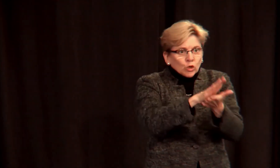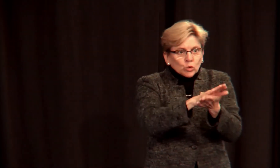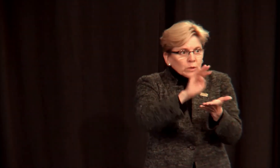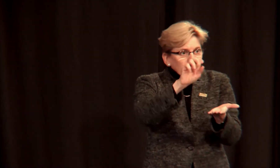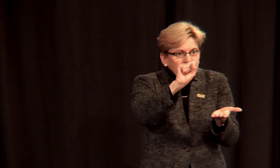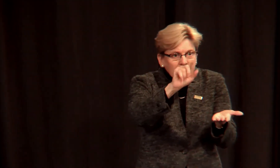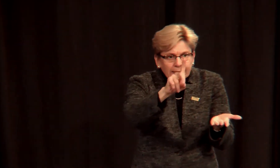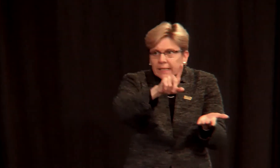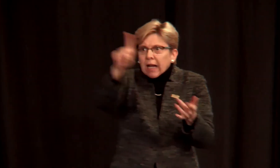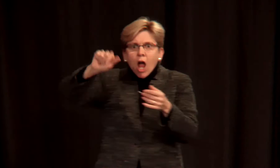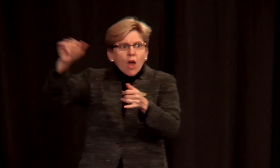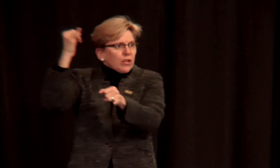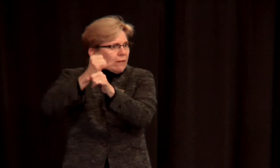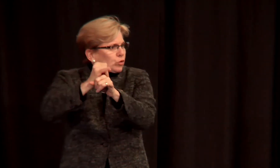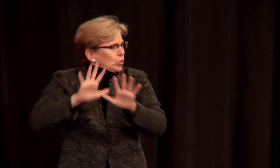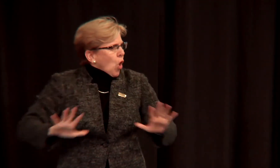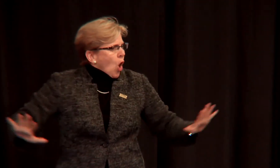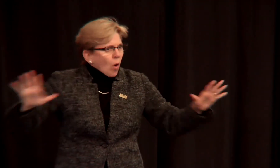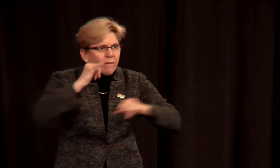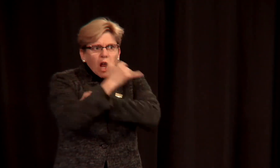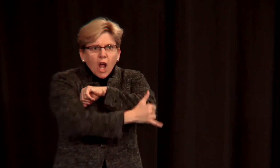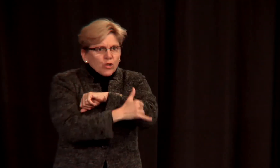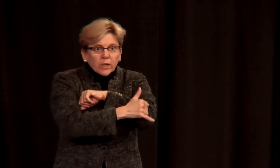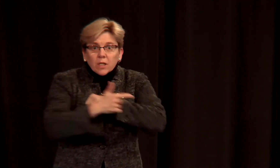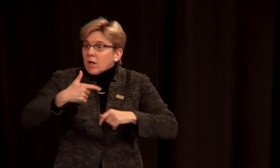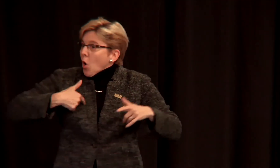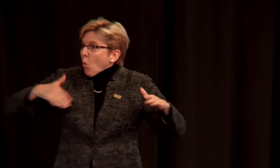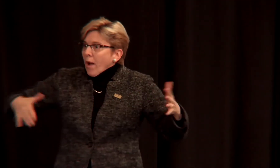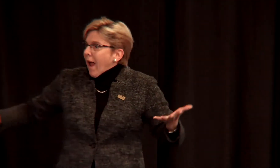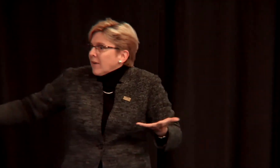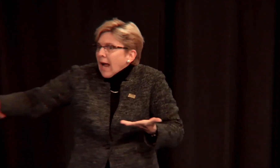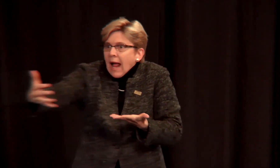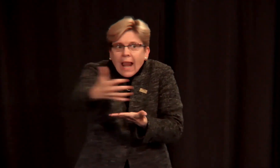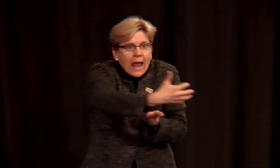Schools like MSAD and so many of the other deaf schools around the country,